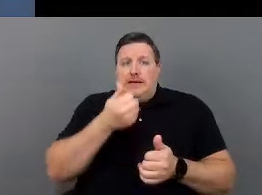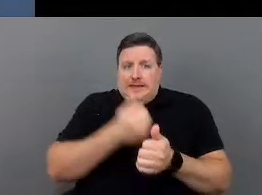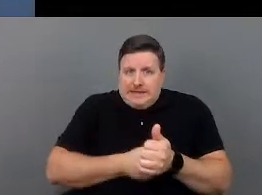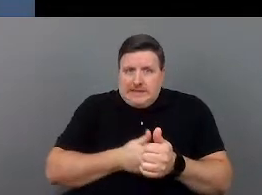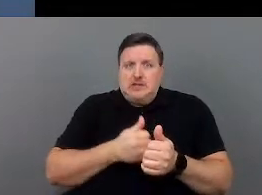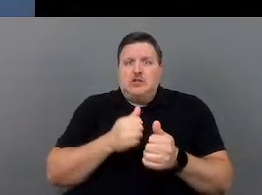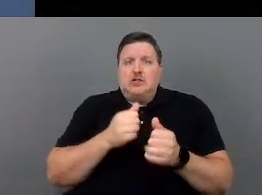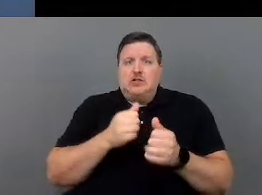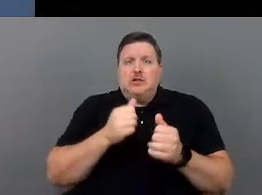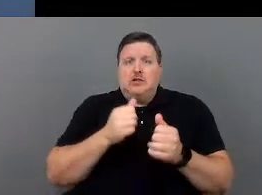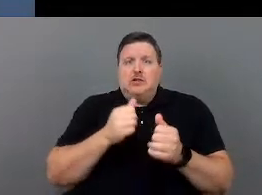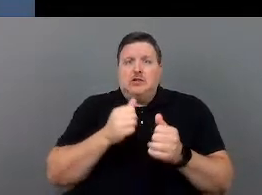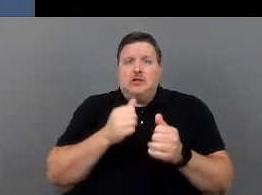COUNCIL. GROUND RULES.